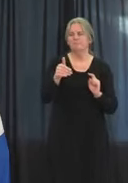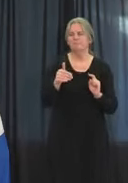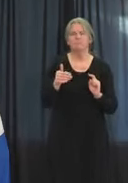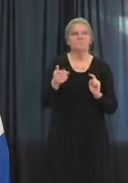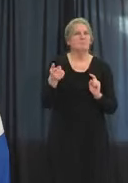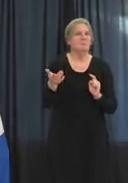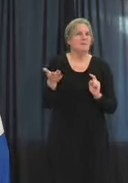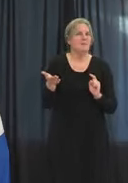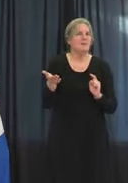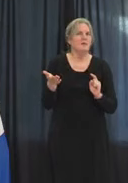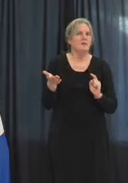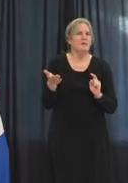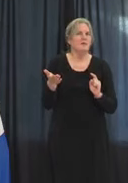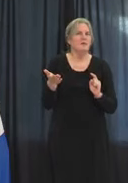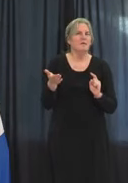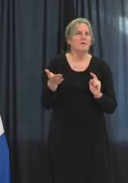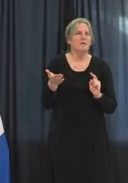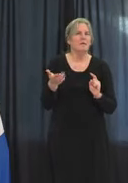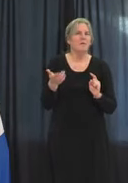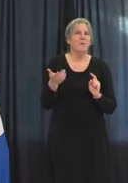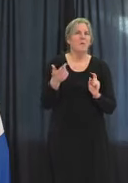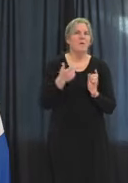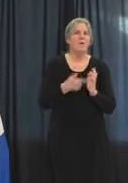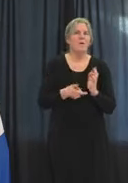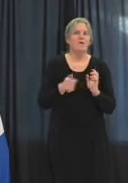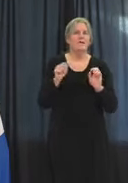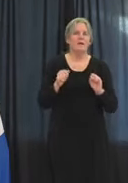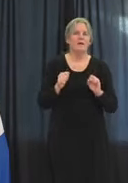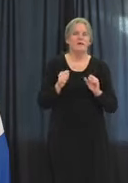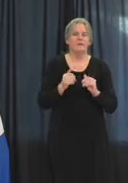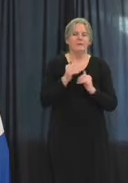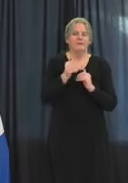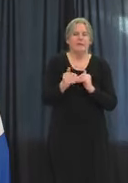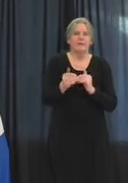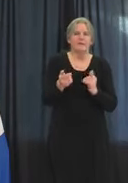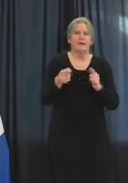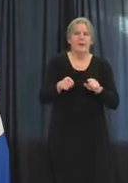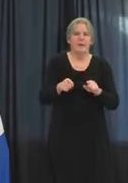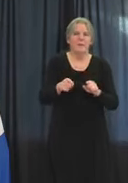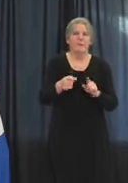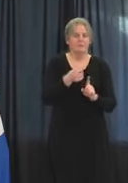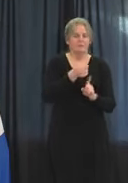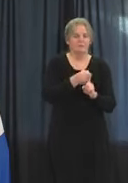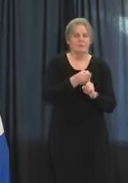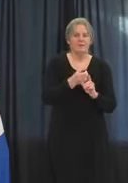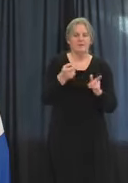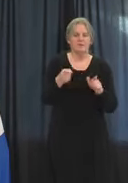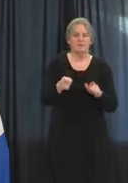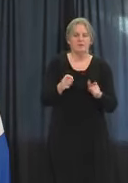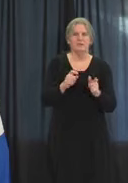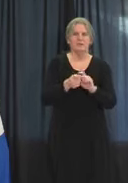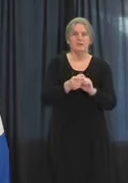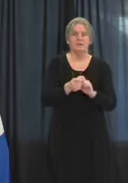possibilities of what should trigger an action at which point.